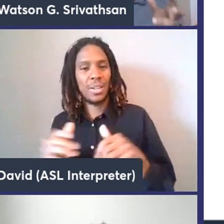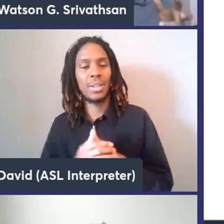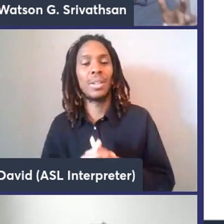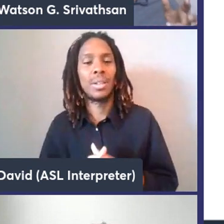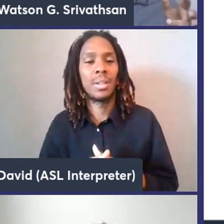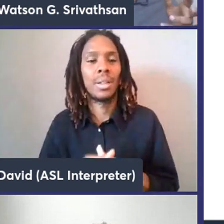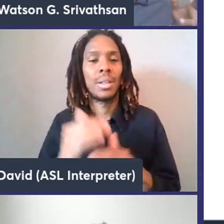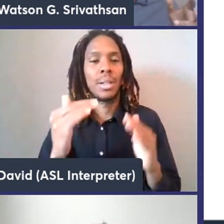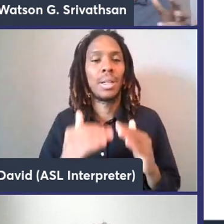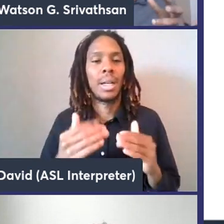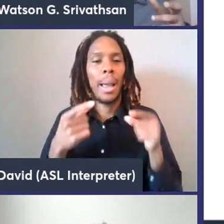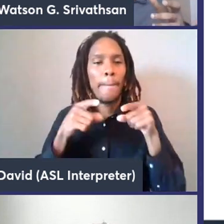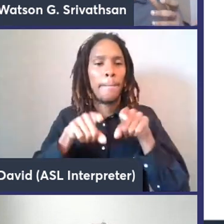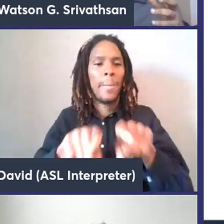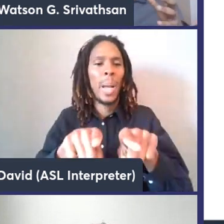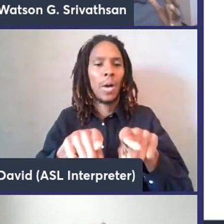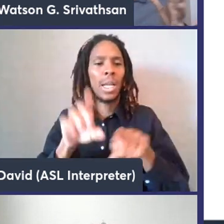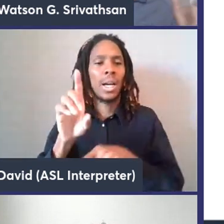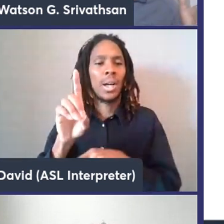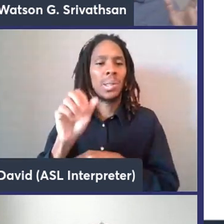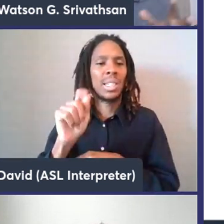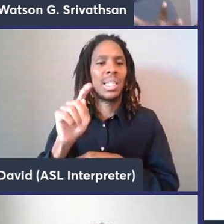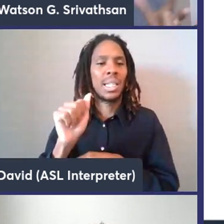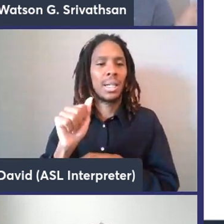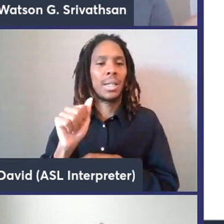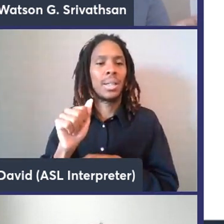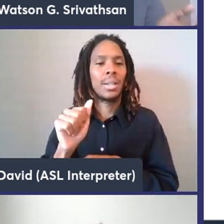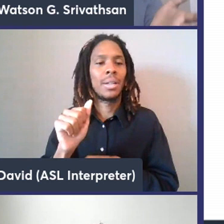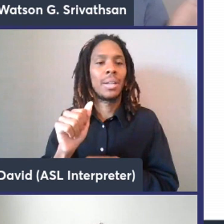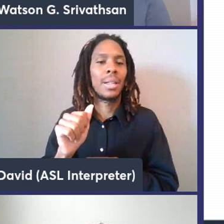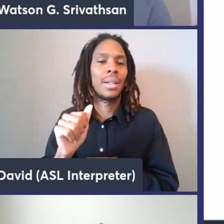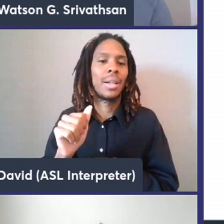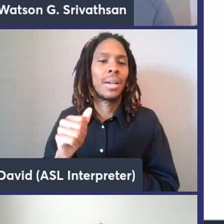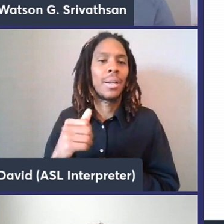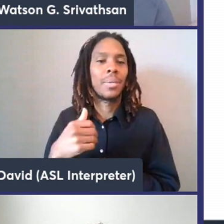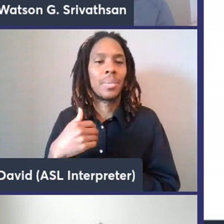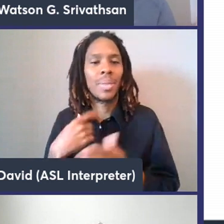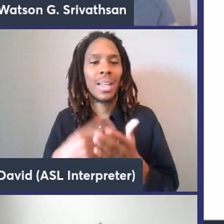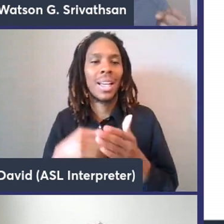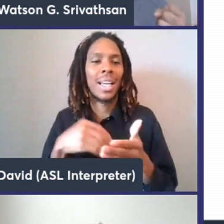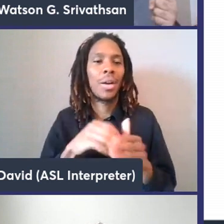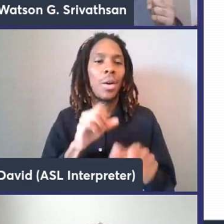Parallel data is a place where I was talking about how you are in the medical field or legal field,